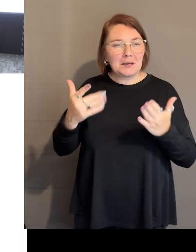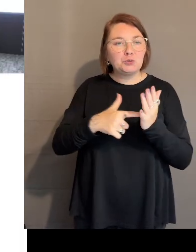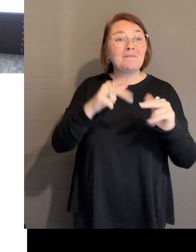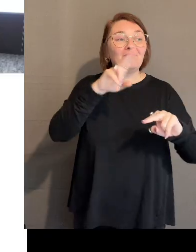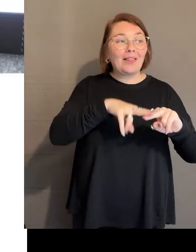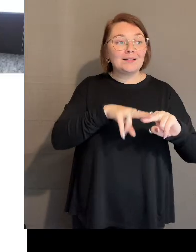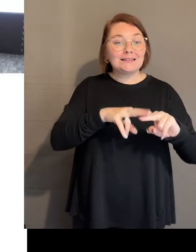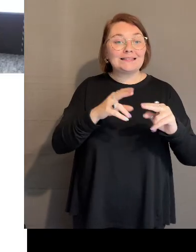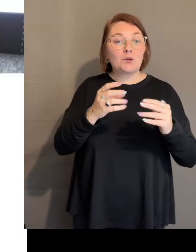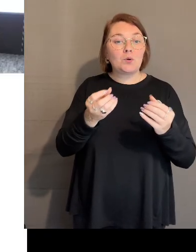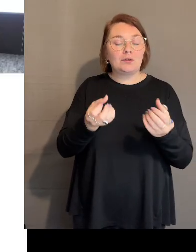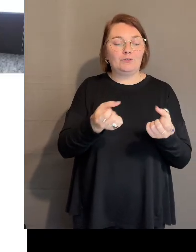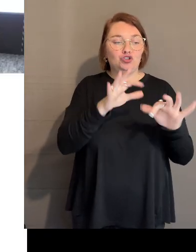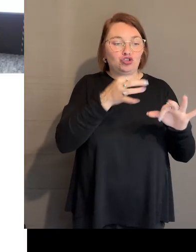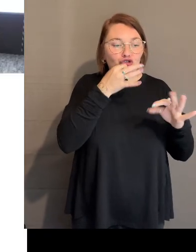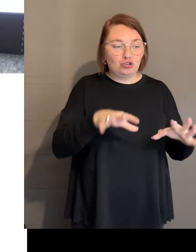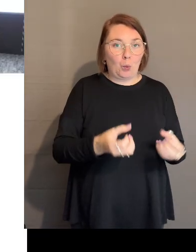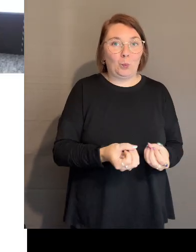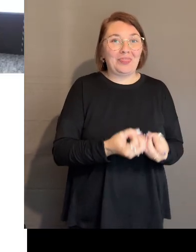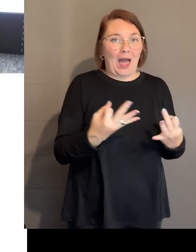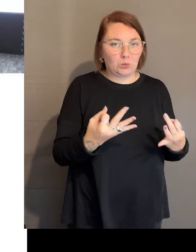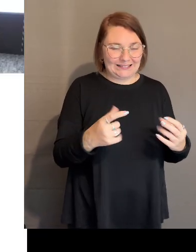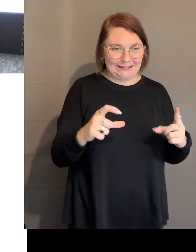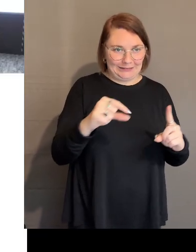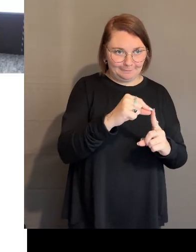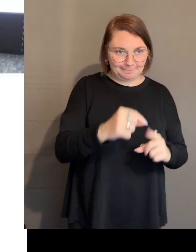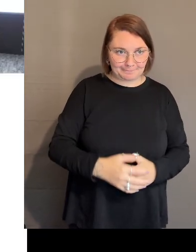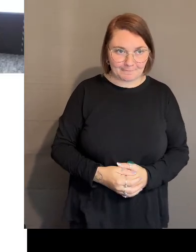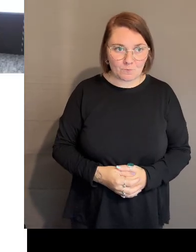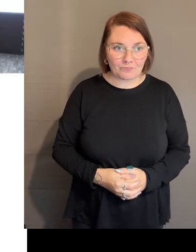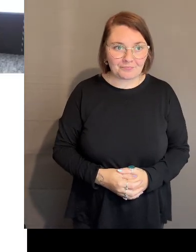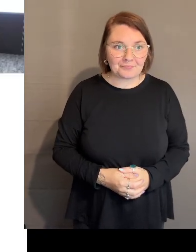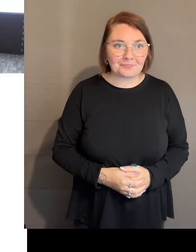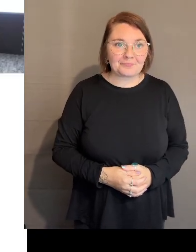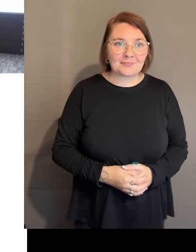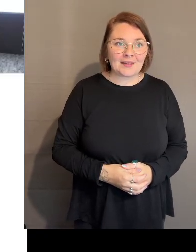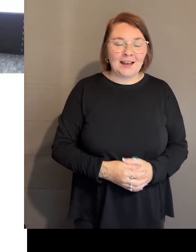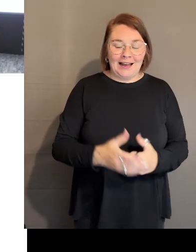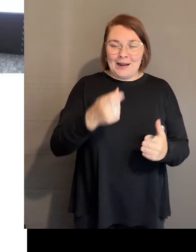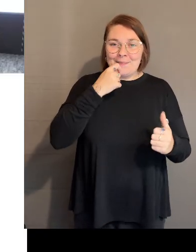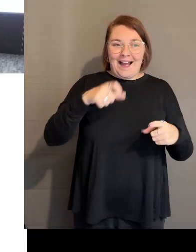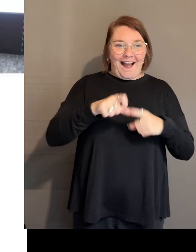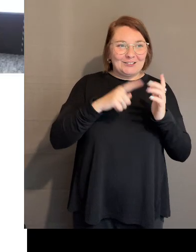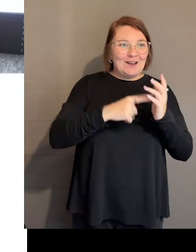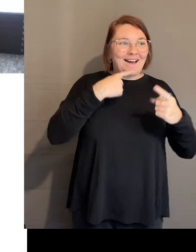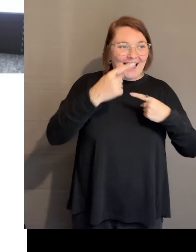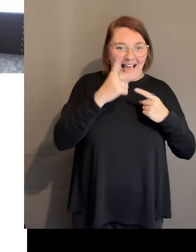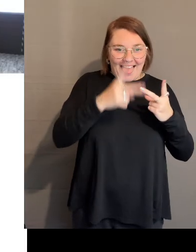Compared to fathers. of children without CP. This is a mouthful every time.